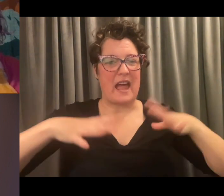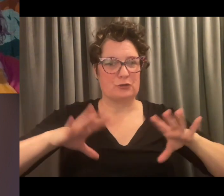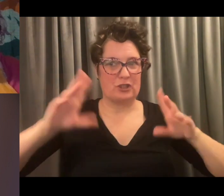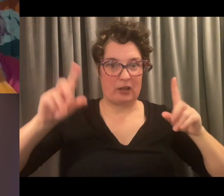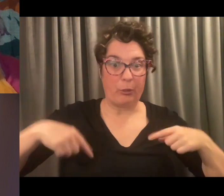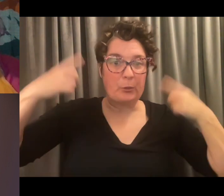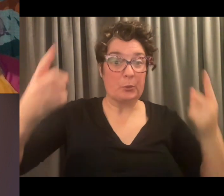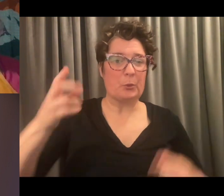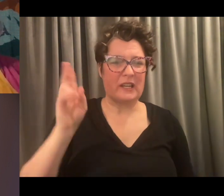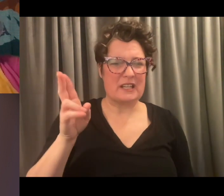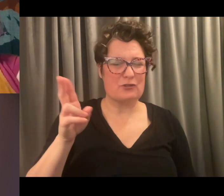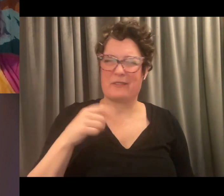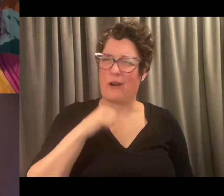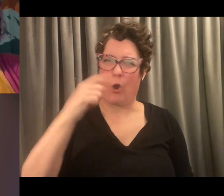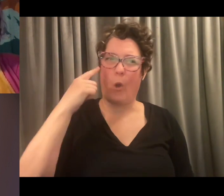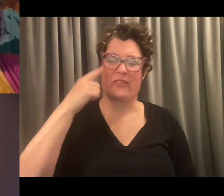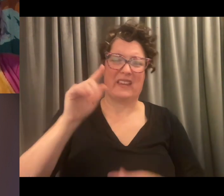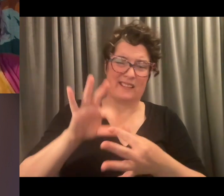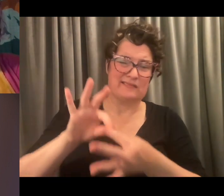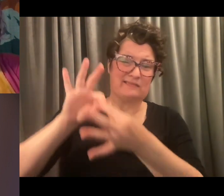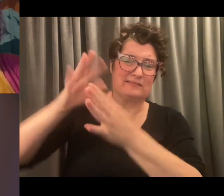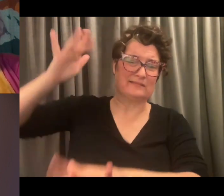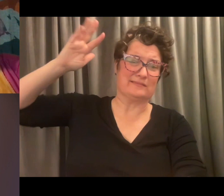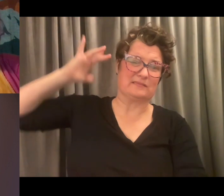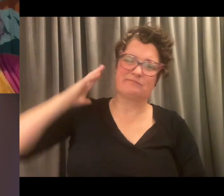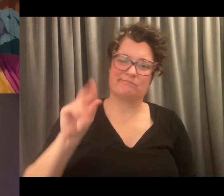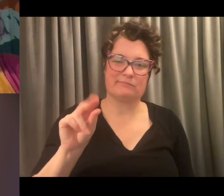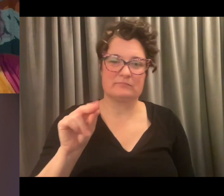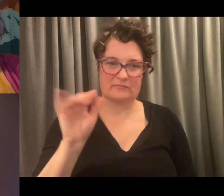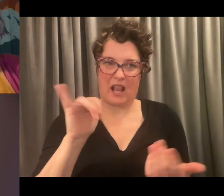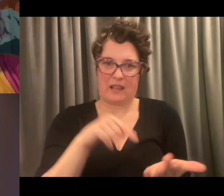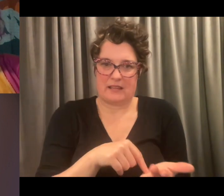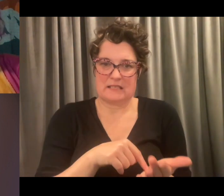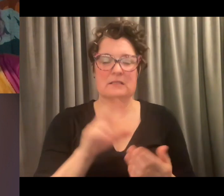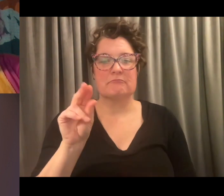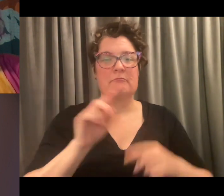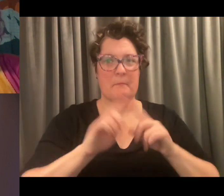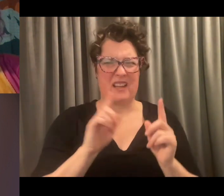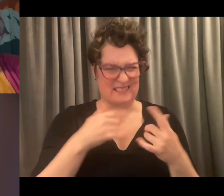that old of stuff, but it was really fascinating to see what people were in